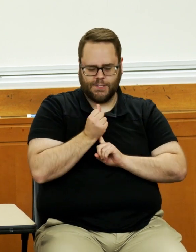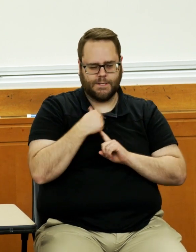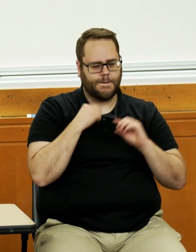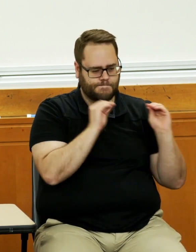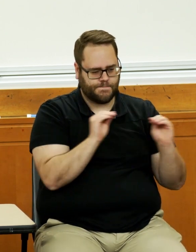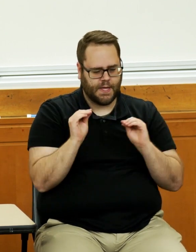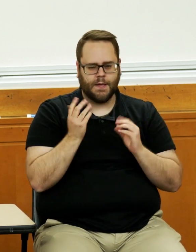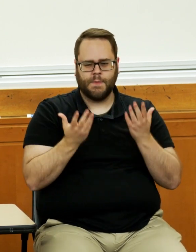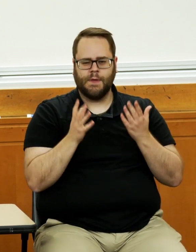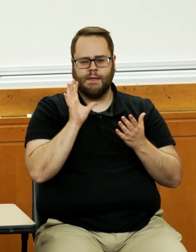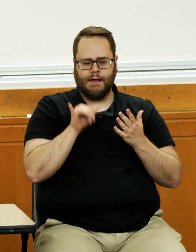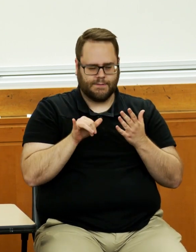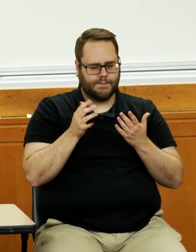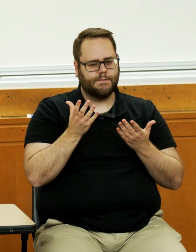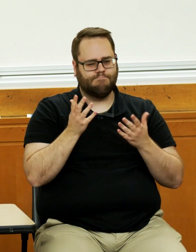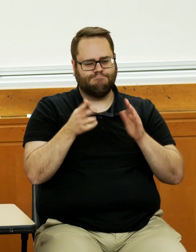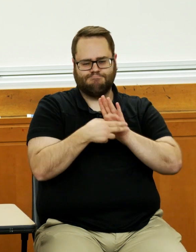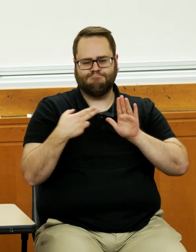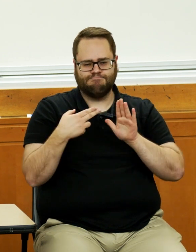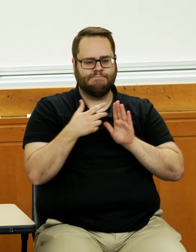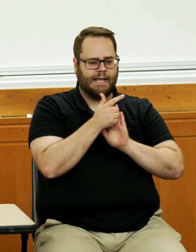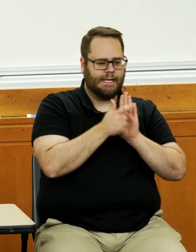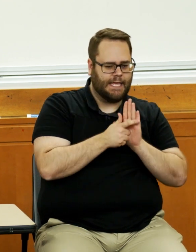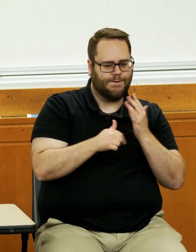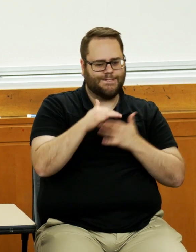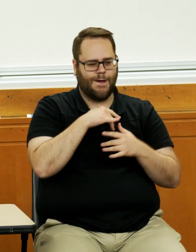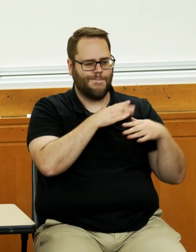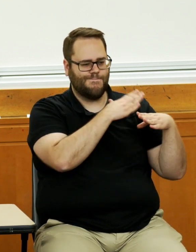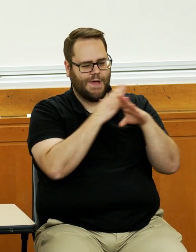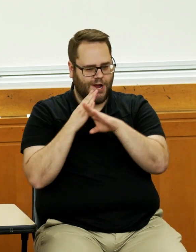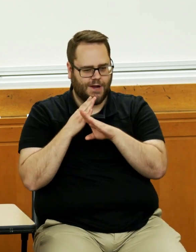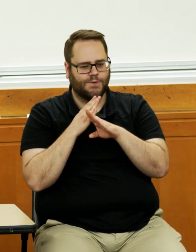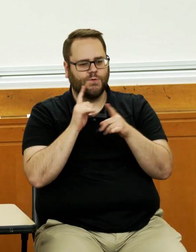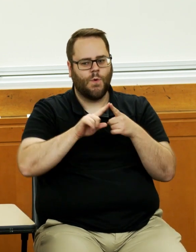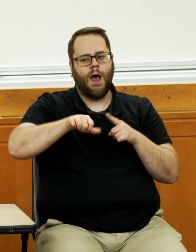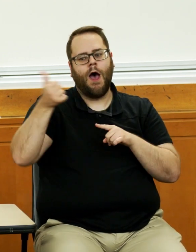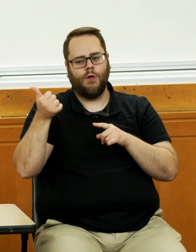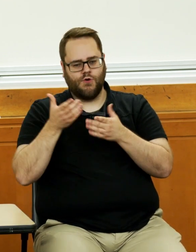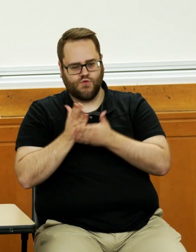as a constant grappling with legal and societal barriers to others, rights to intensive belonging.